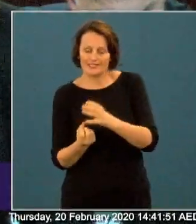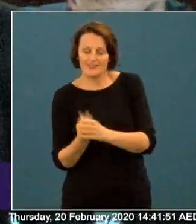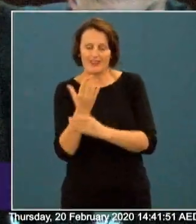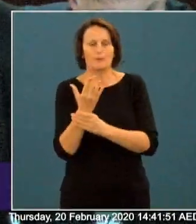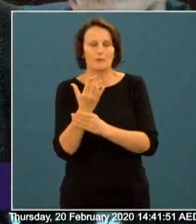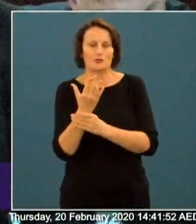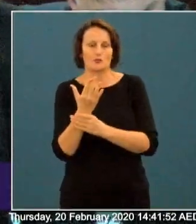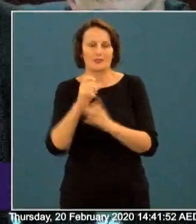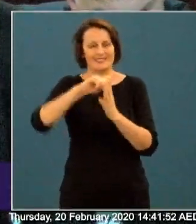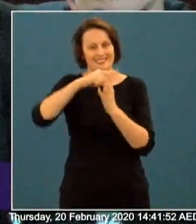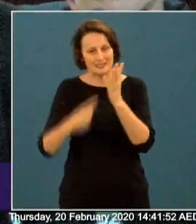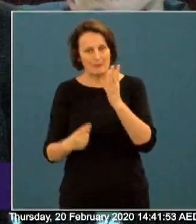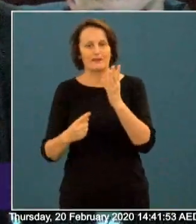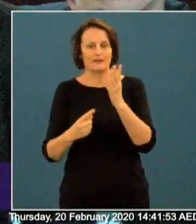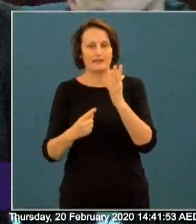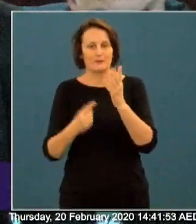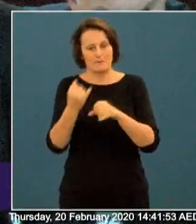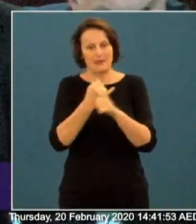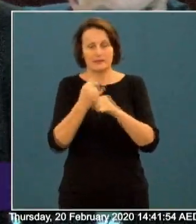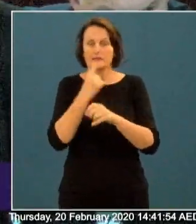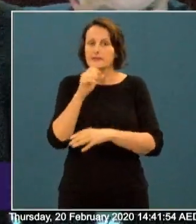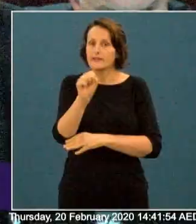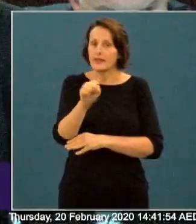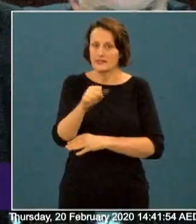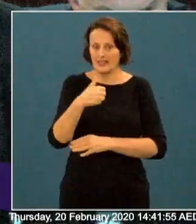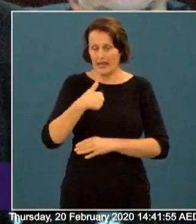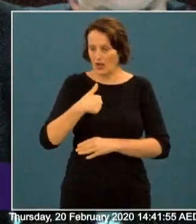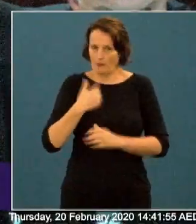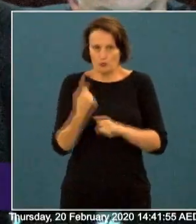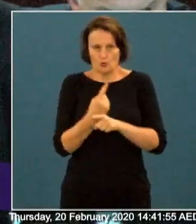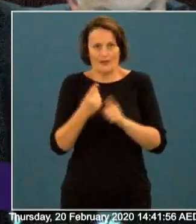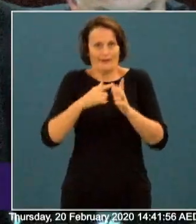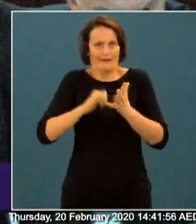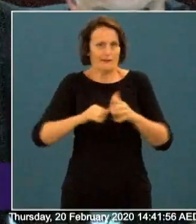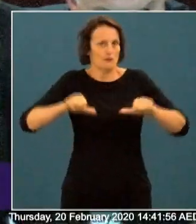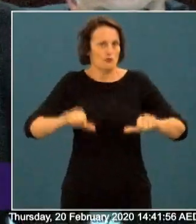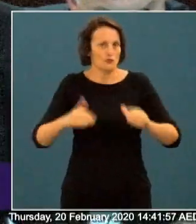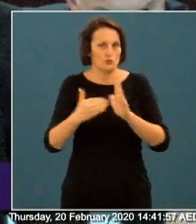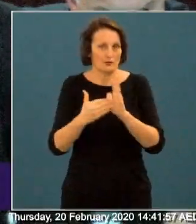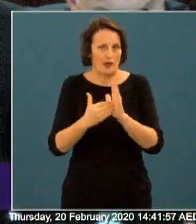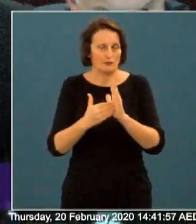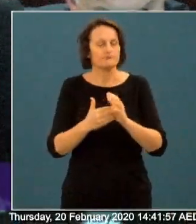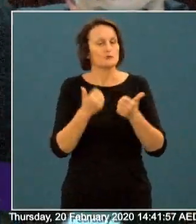I am. And in that capacity I'm presenting evidence today. Thank you. In addition to your role as president,